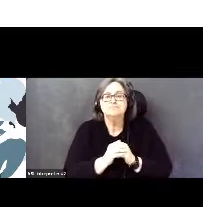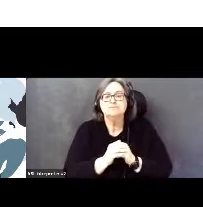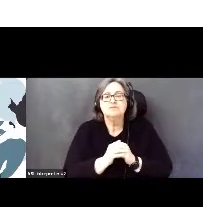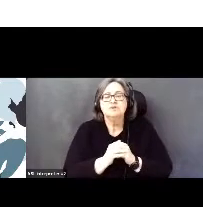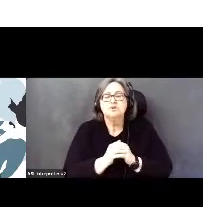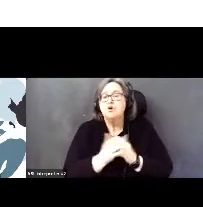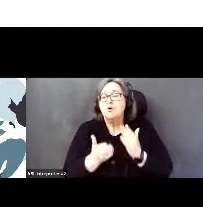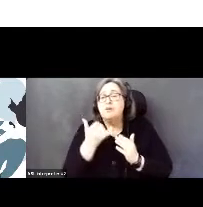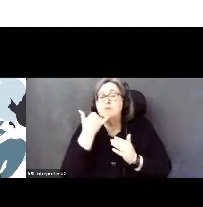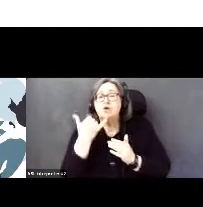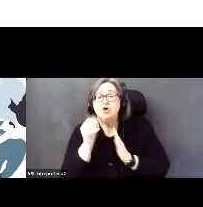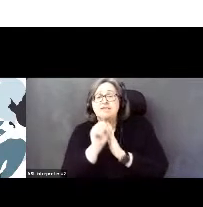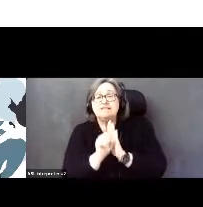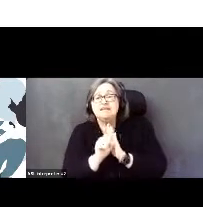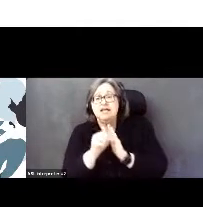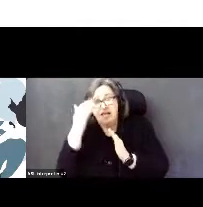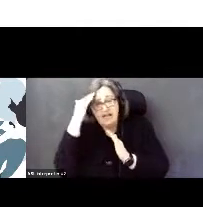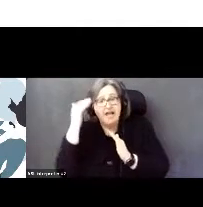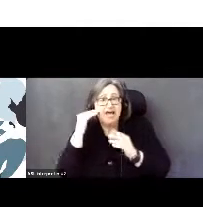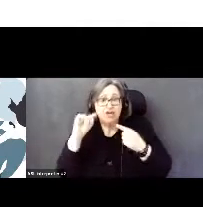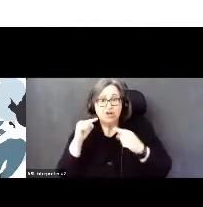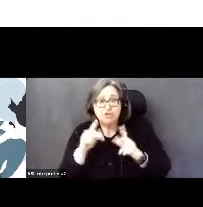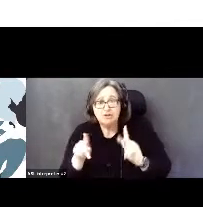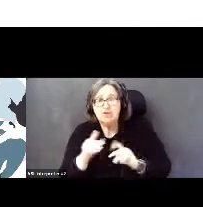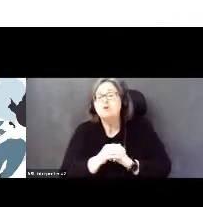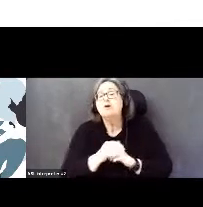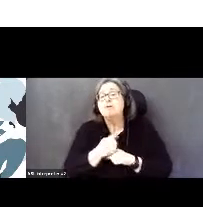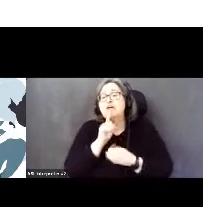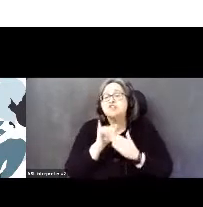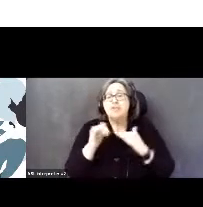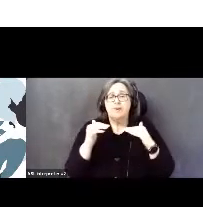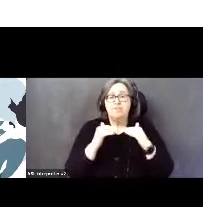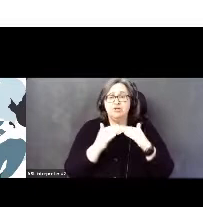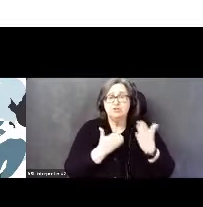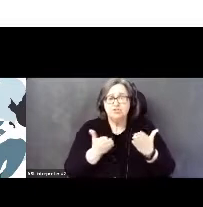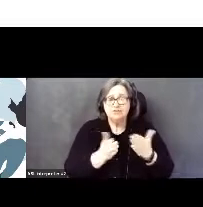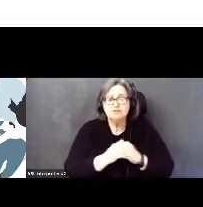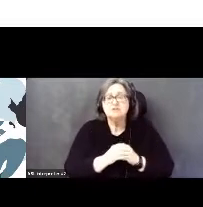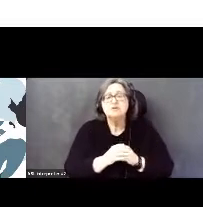your state head injury folks, and making sure that peer services and also places like arc